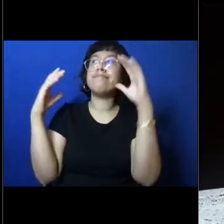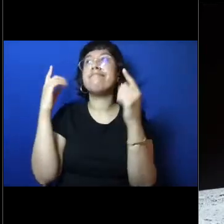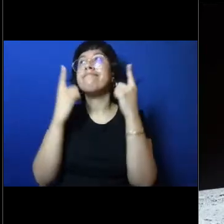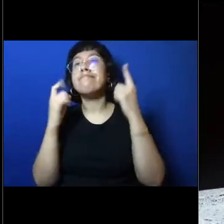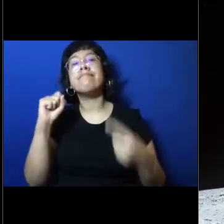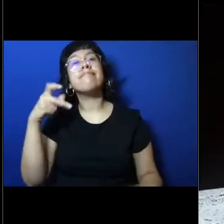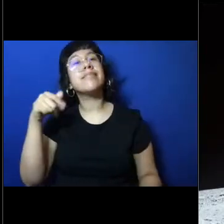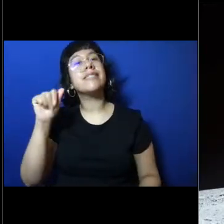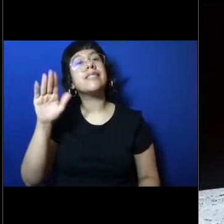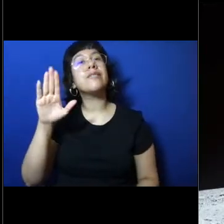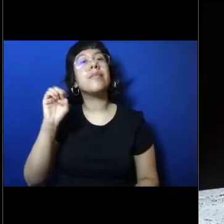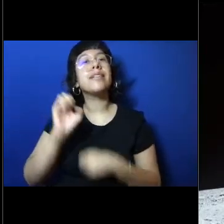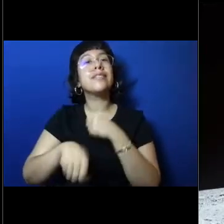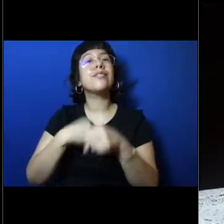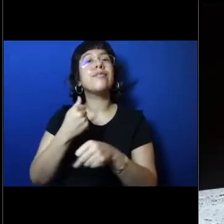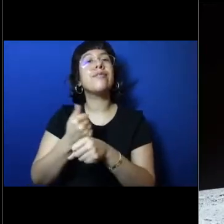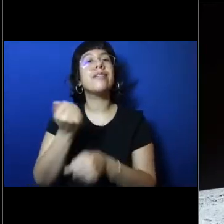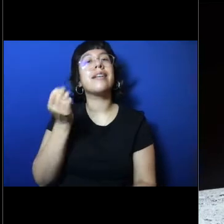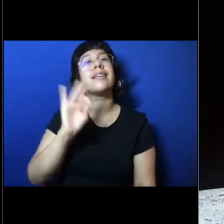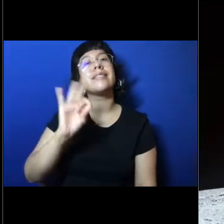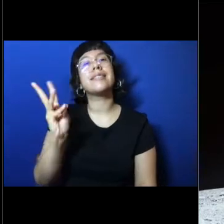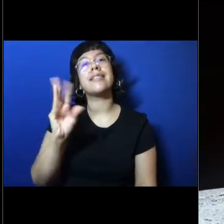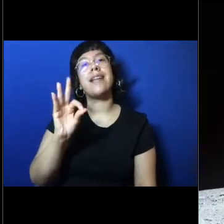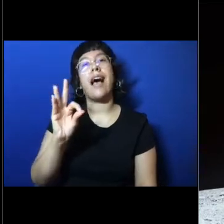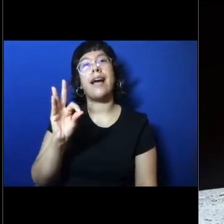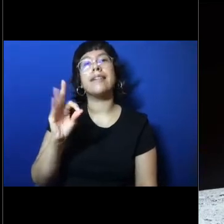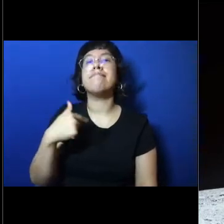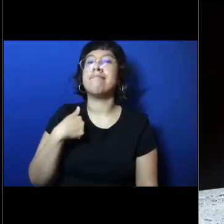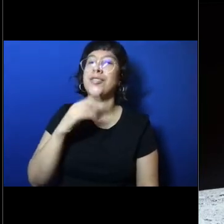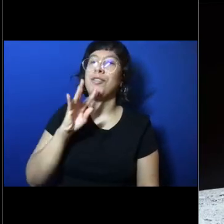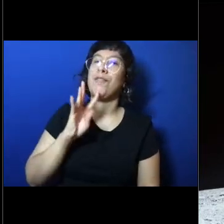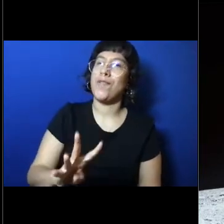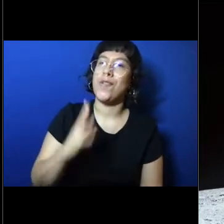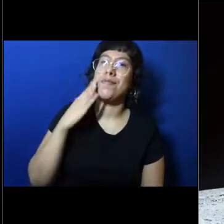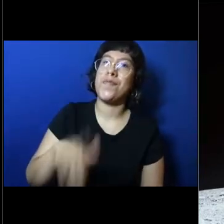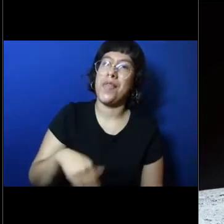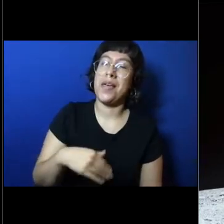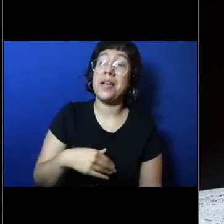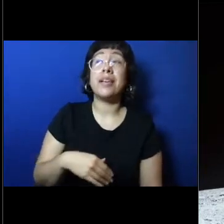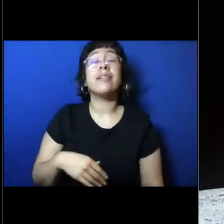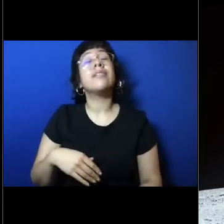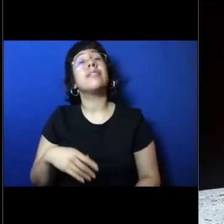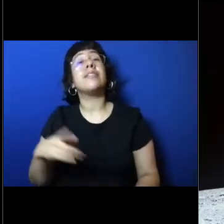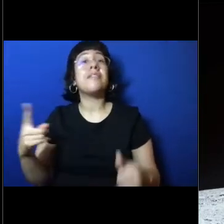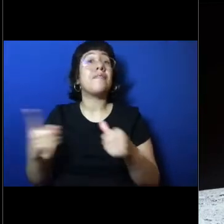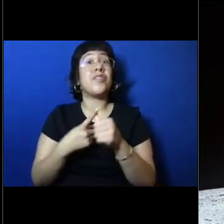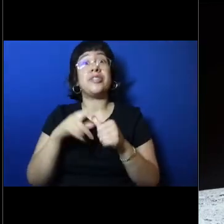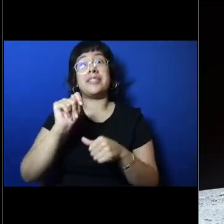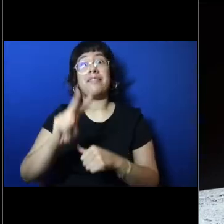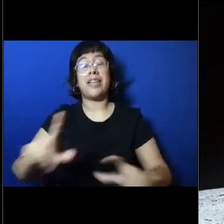And I got so excited when I, it was my first television memory, actually when Neil Armstrong and Buzz Aldrin stepped on the moon.